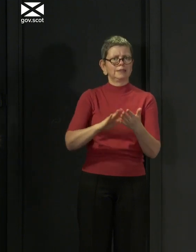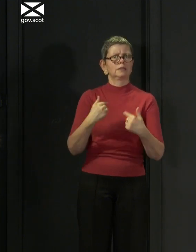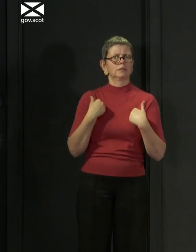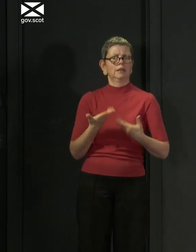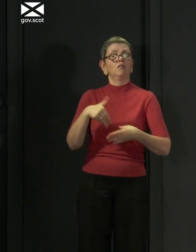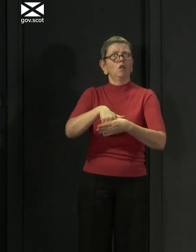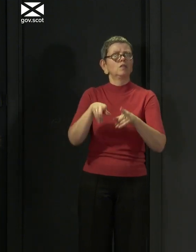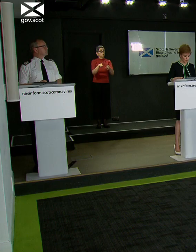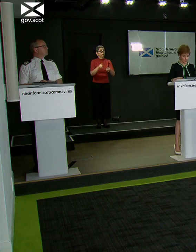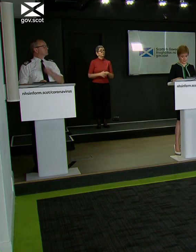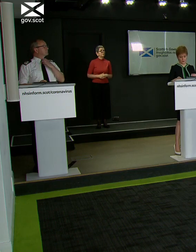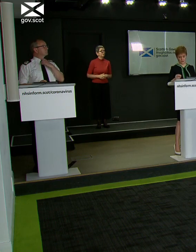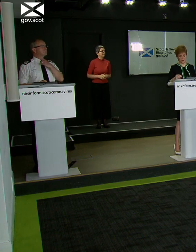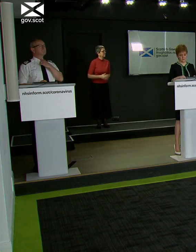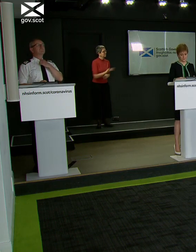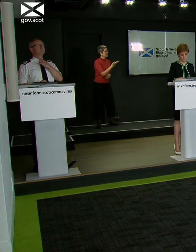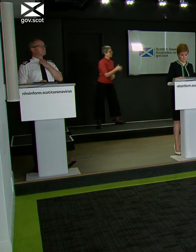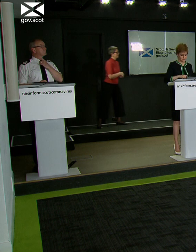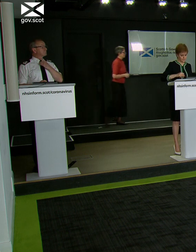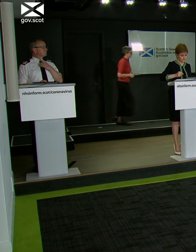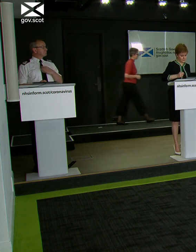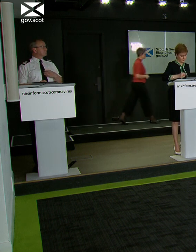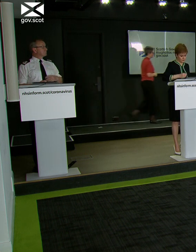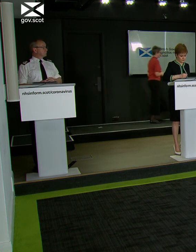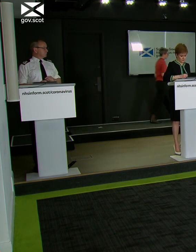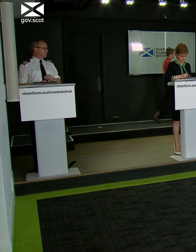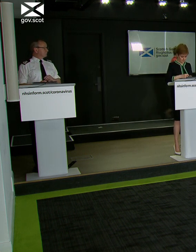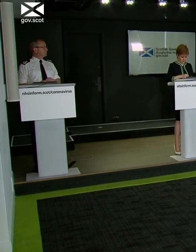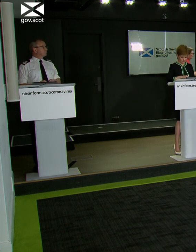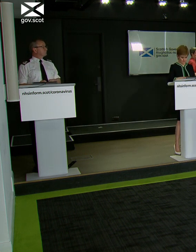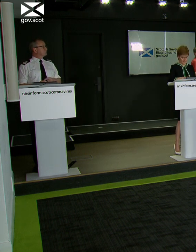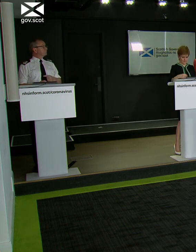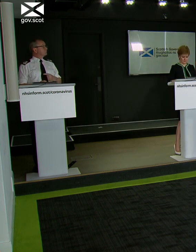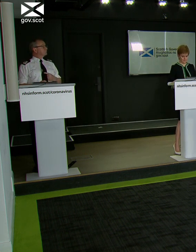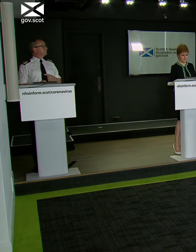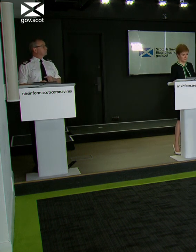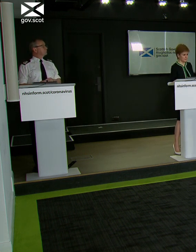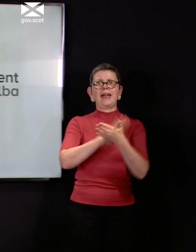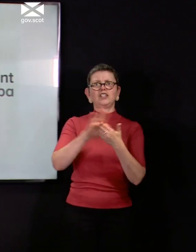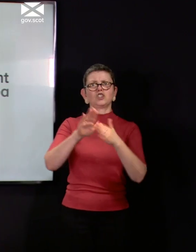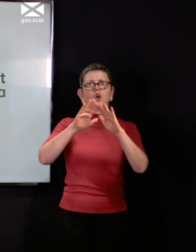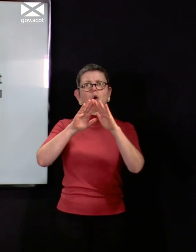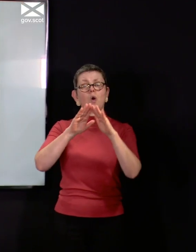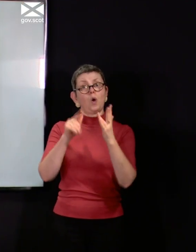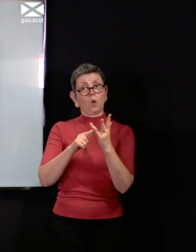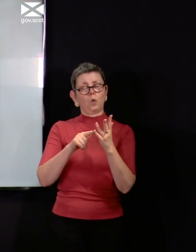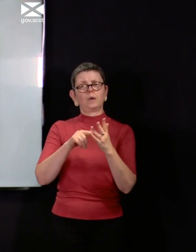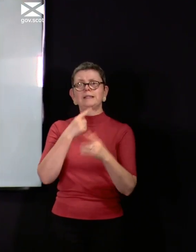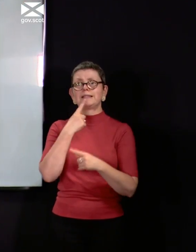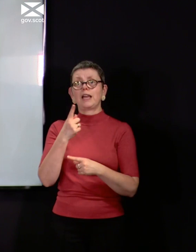Jason do you want to say a bit more about temperature checks? The World Health Organization say that ports and entry points into your country are crucial